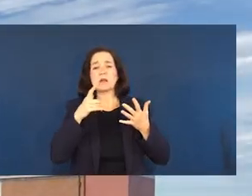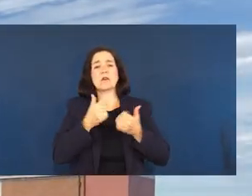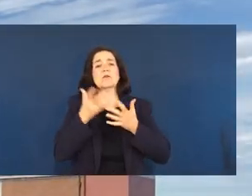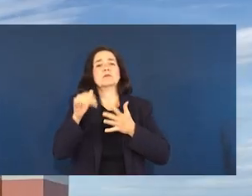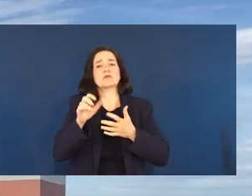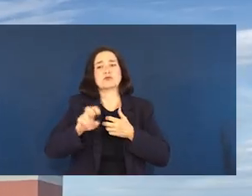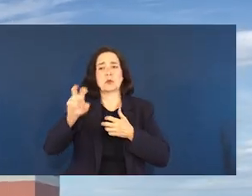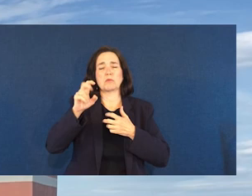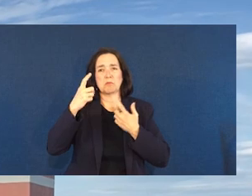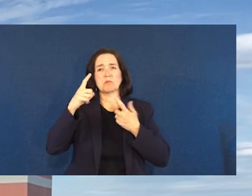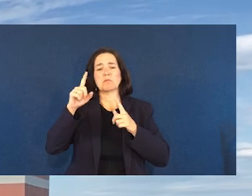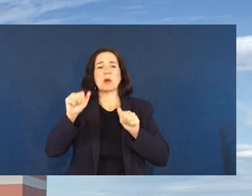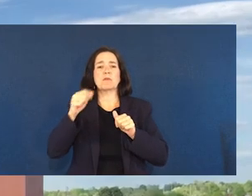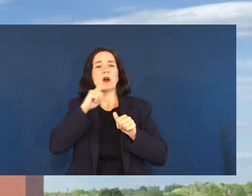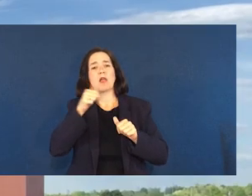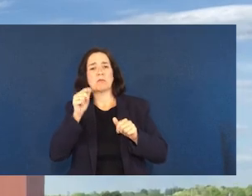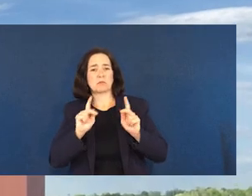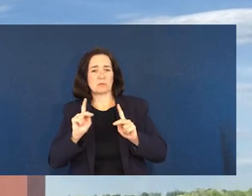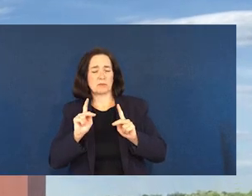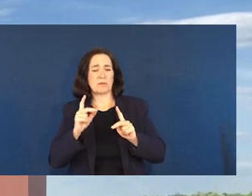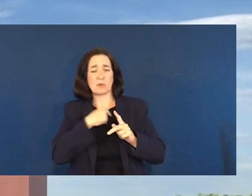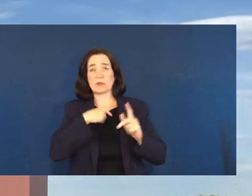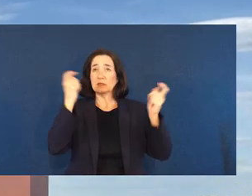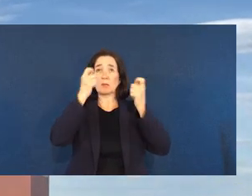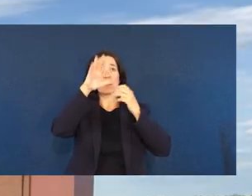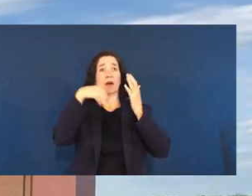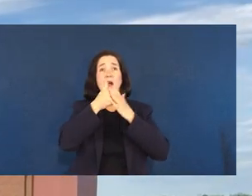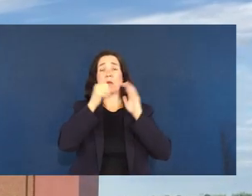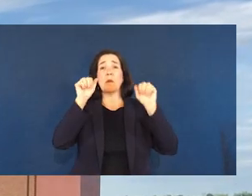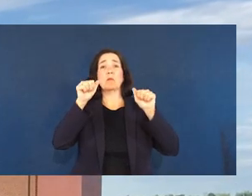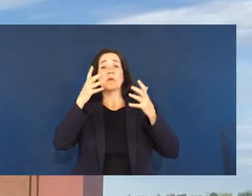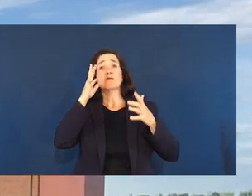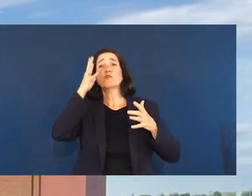who have made this journey possible for others, and we celebrate all of the possibilities the future will bring.